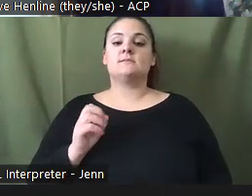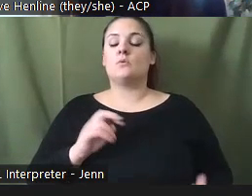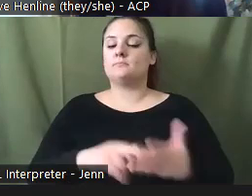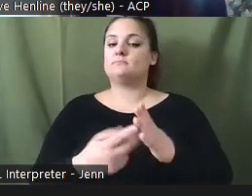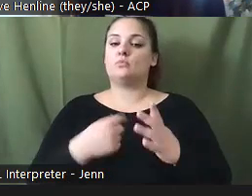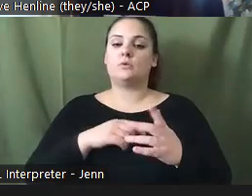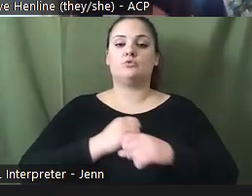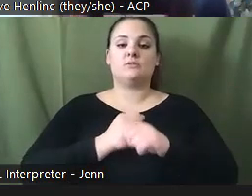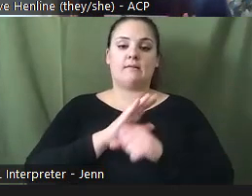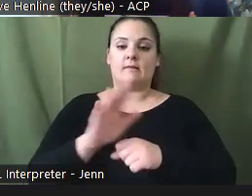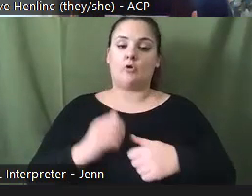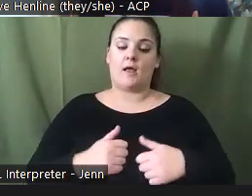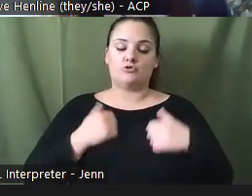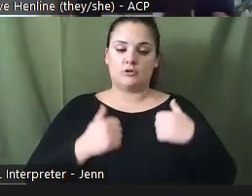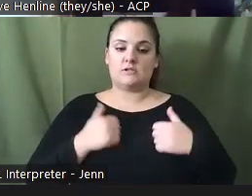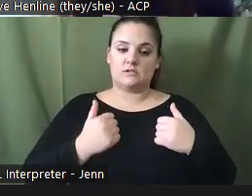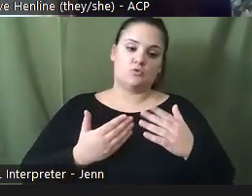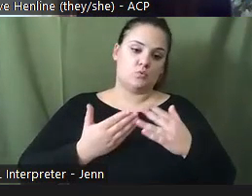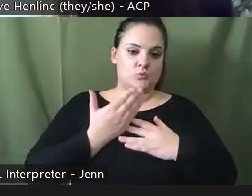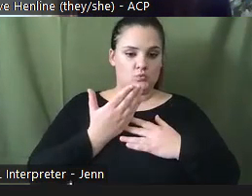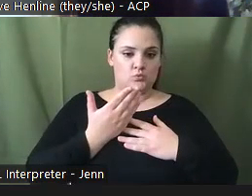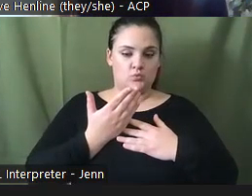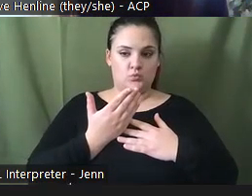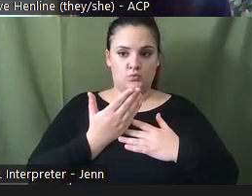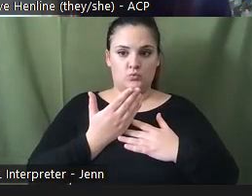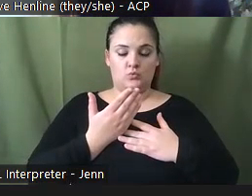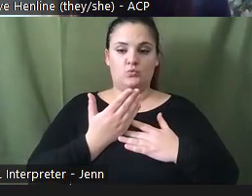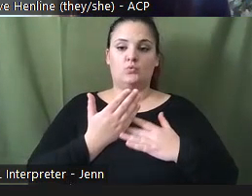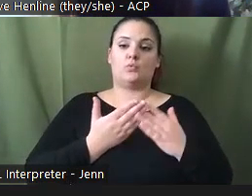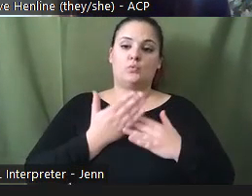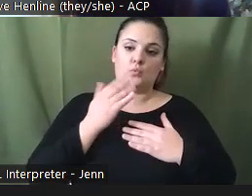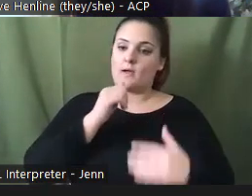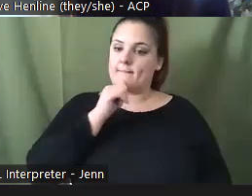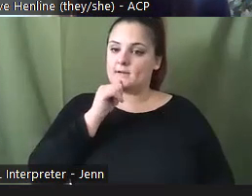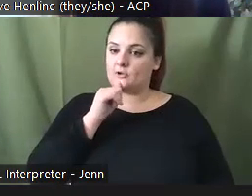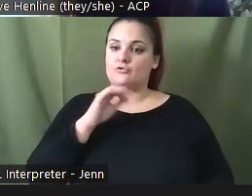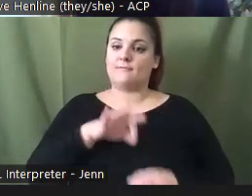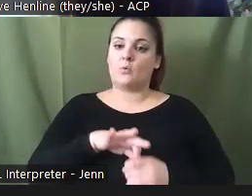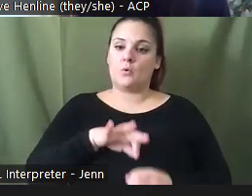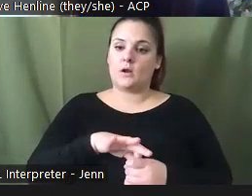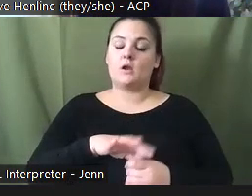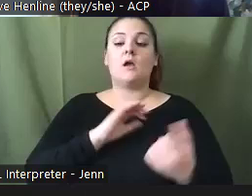through confidential voting by not connecting their their name and their address